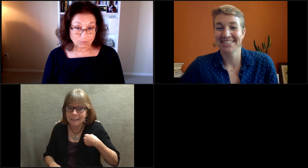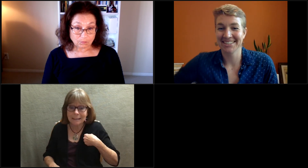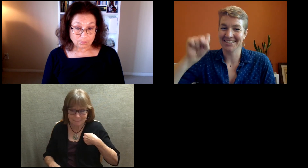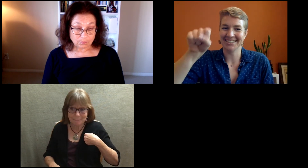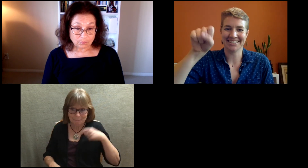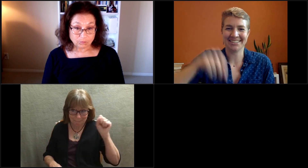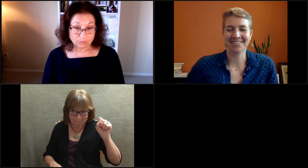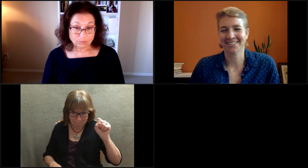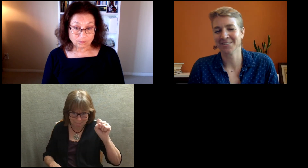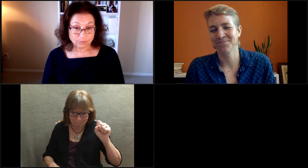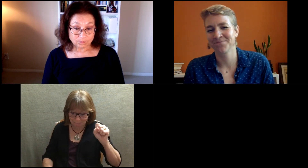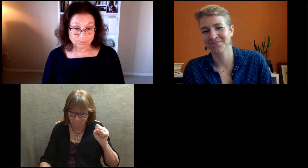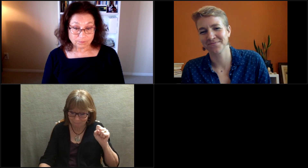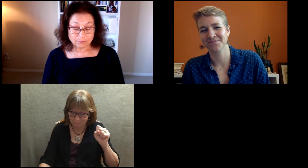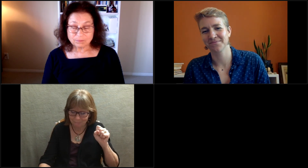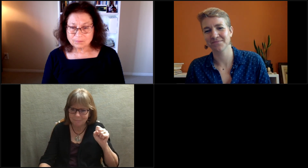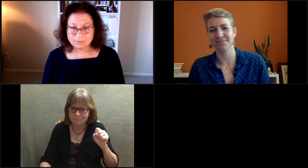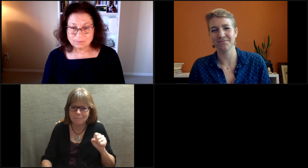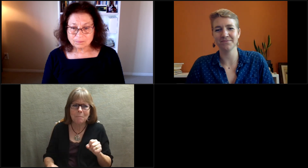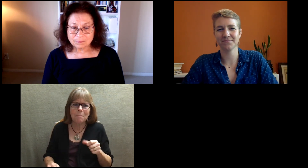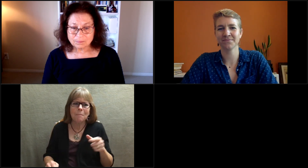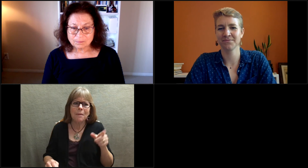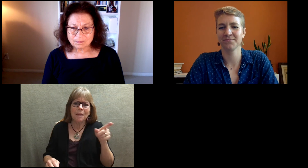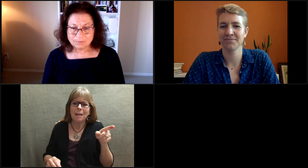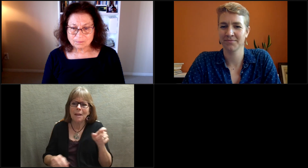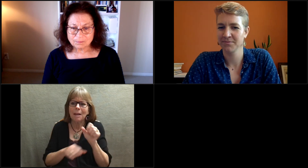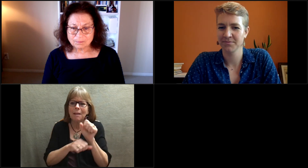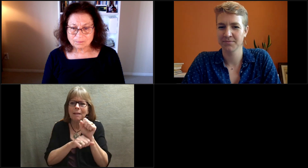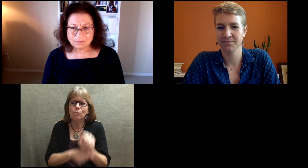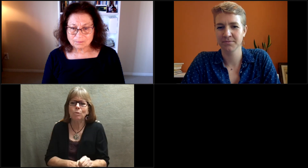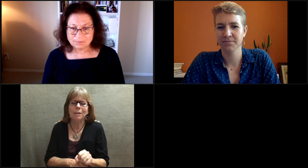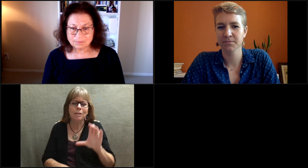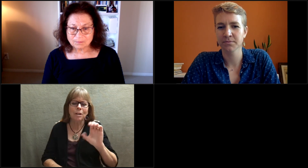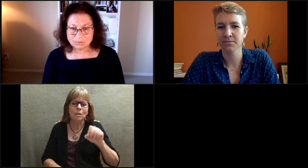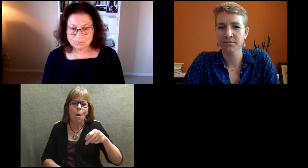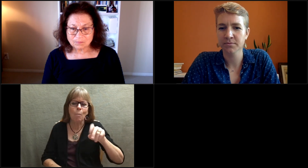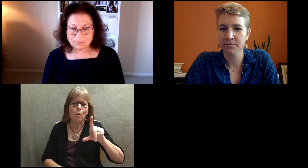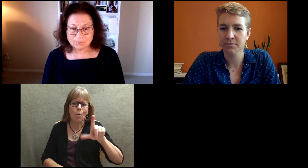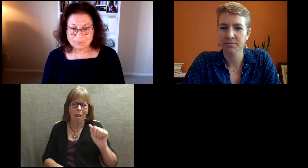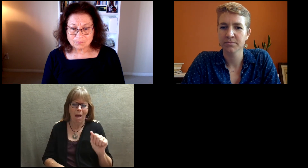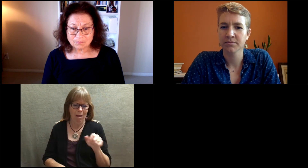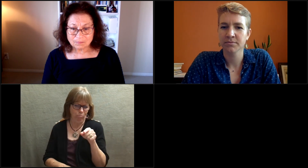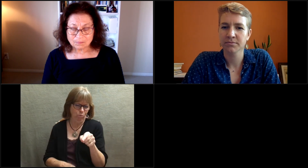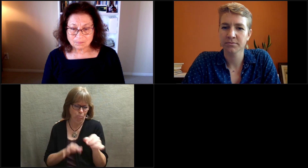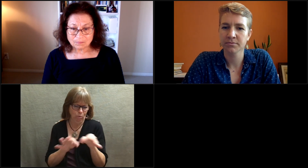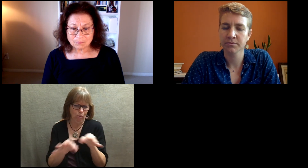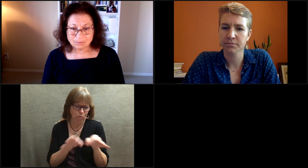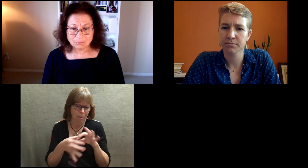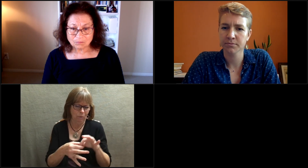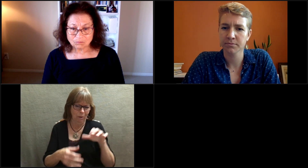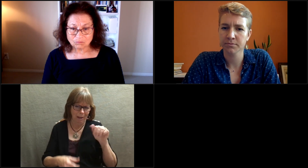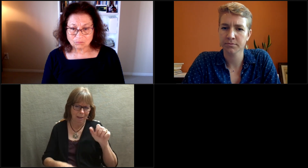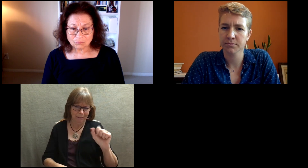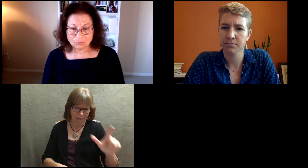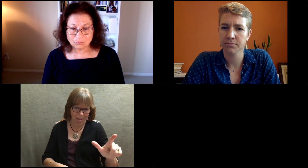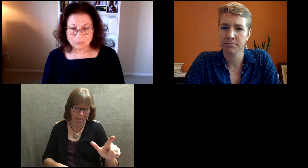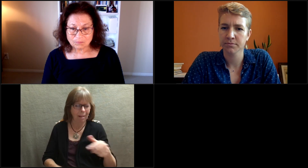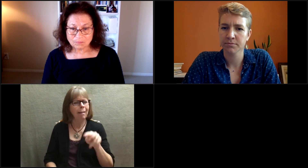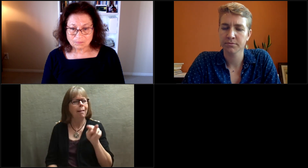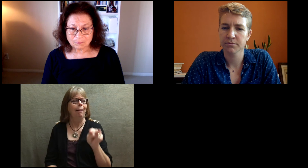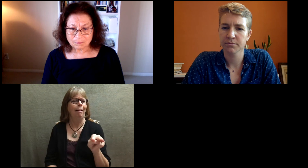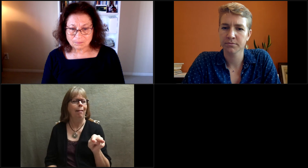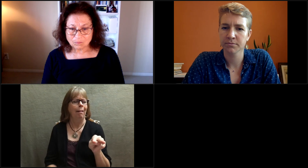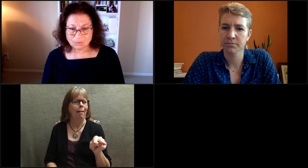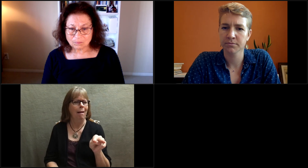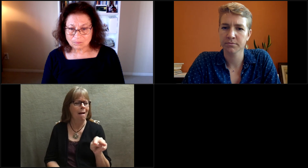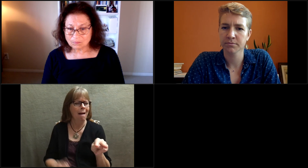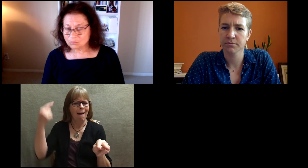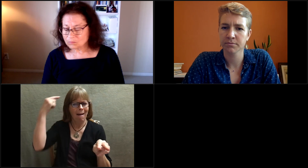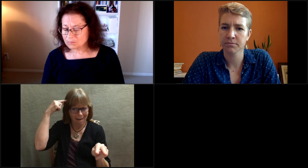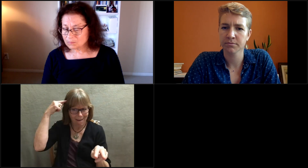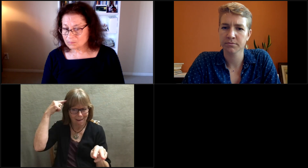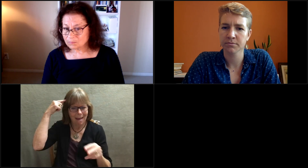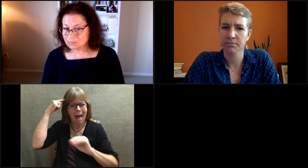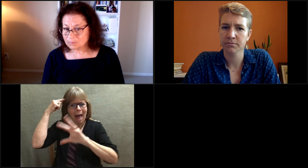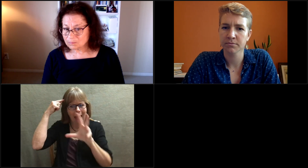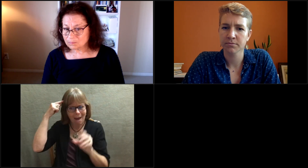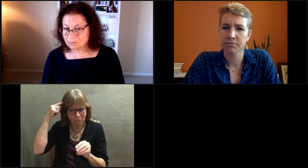The distribution of the copula, as you describe it in ASL, remind me of the distribution of the copula in African American English.